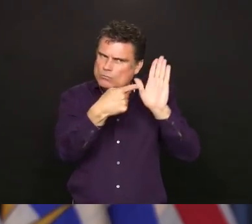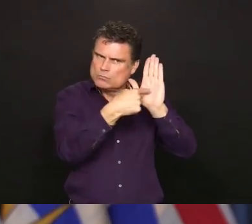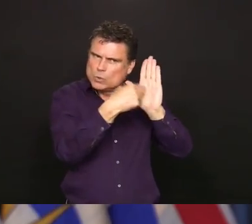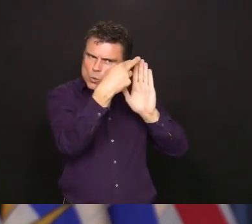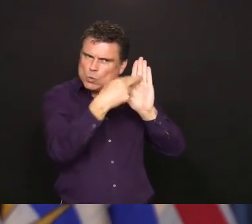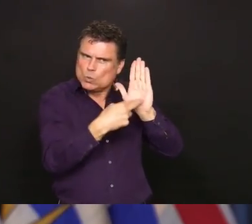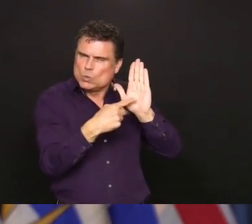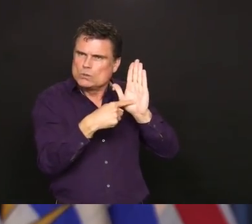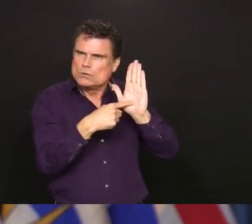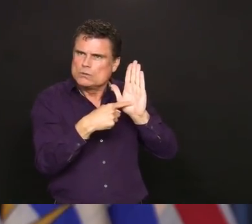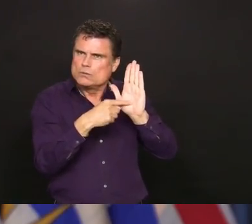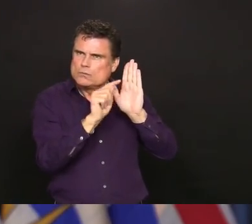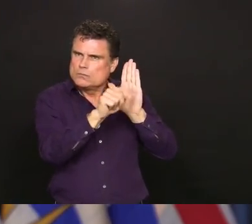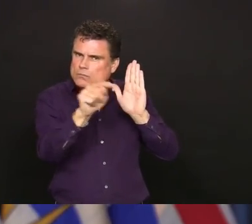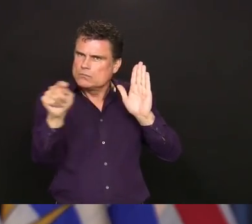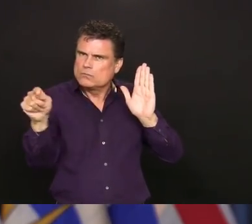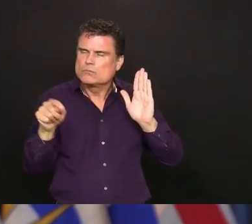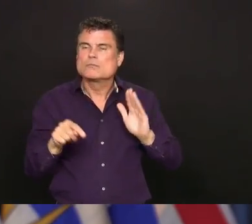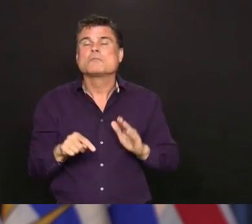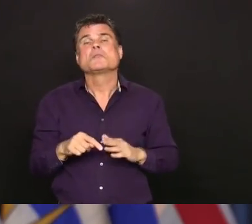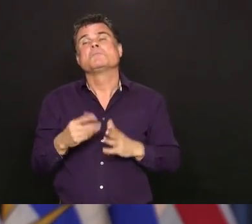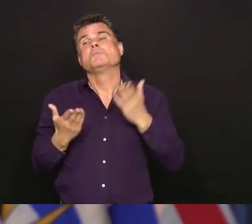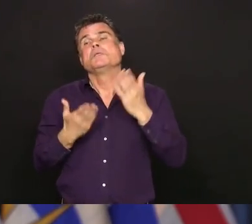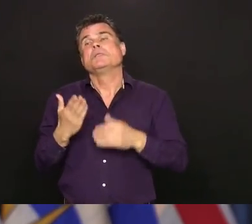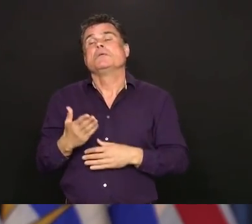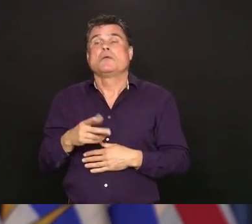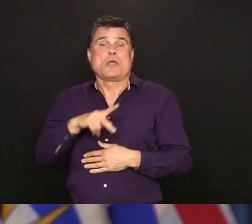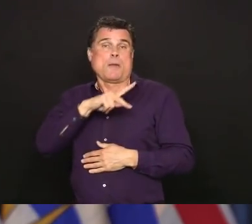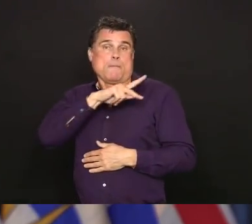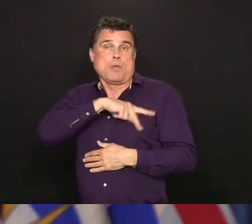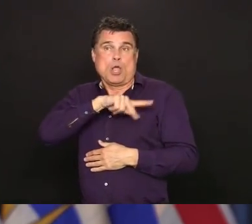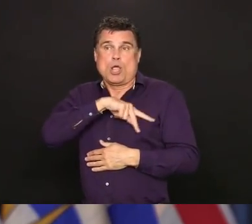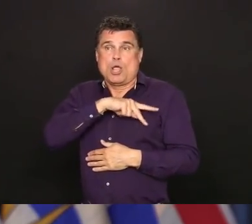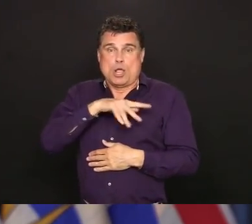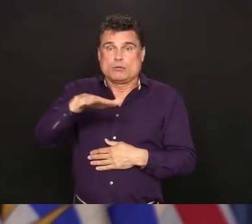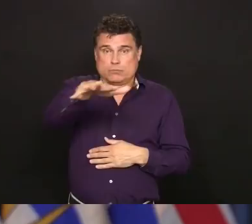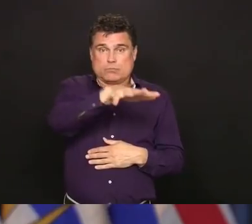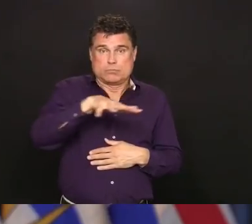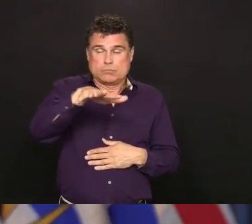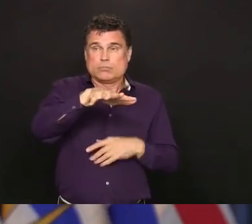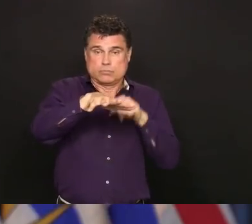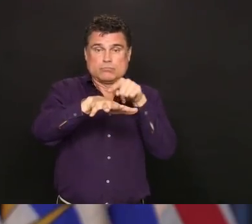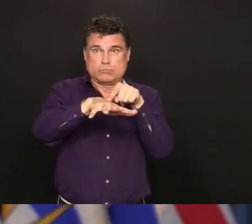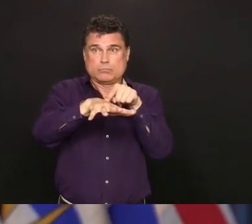Also closing roads so that we don't have -- we have more space for people, less for